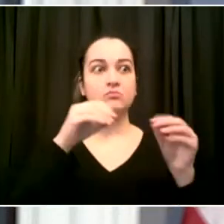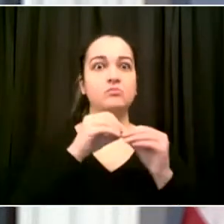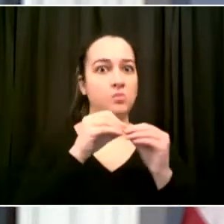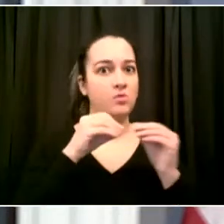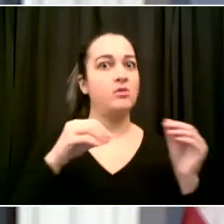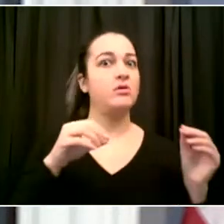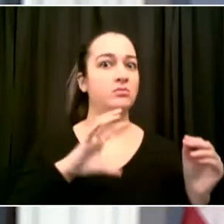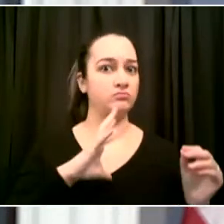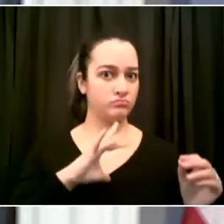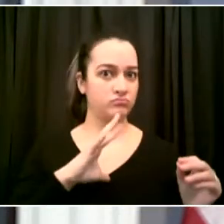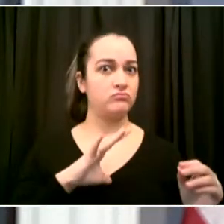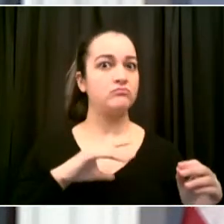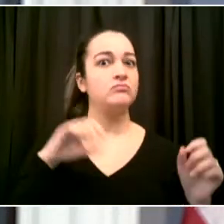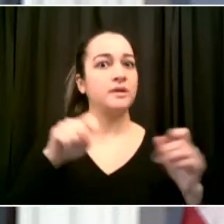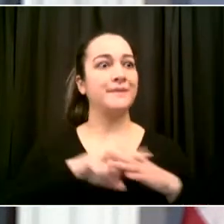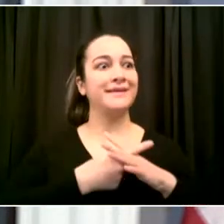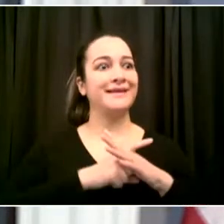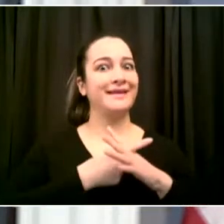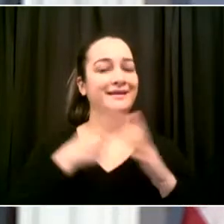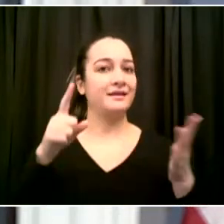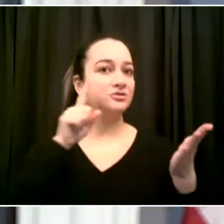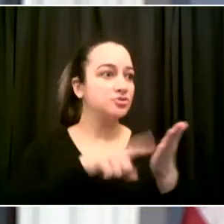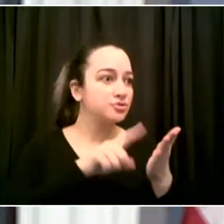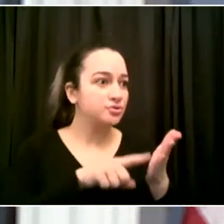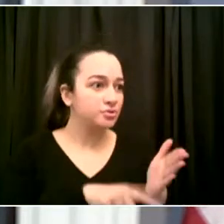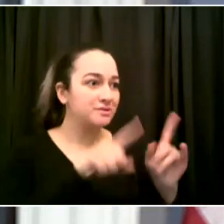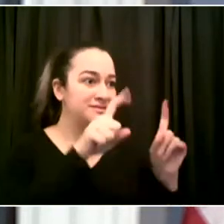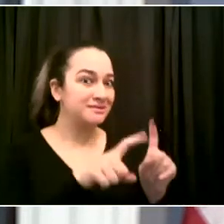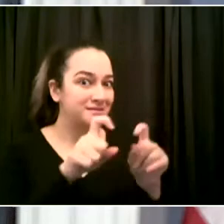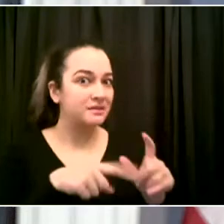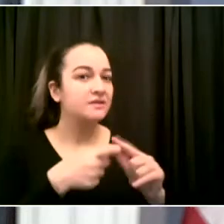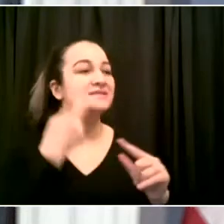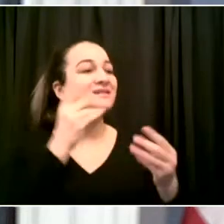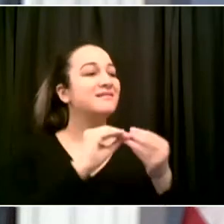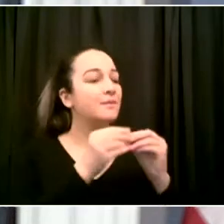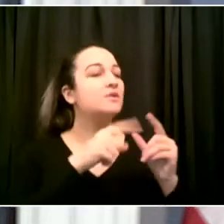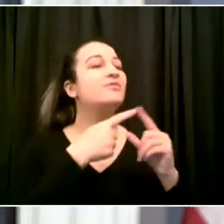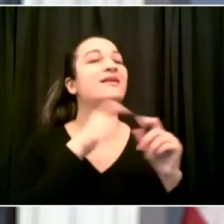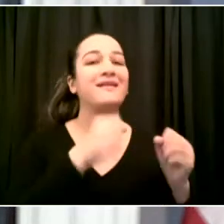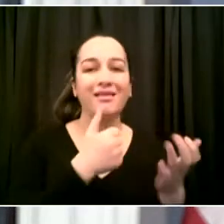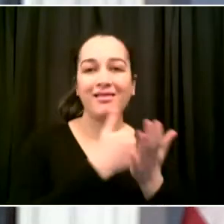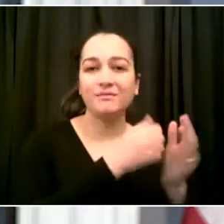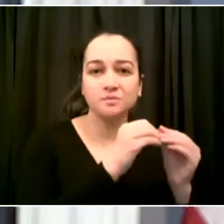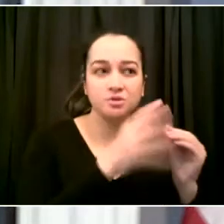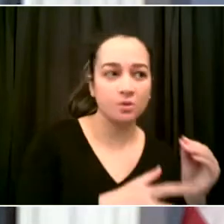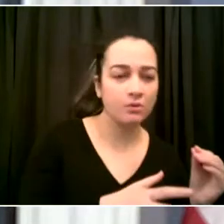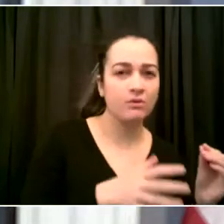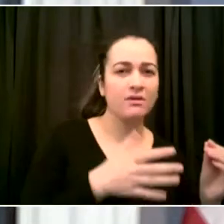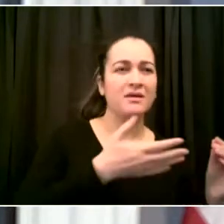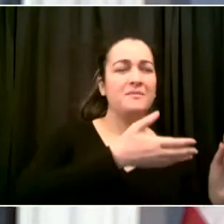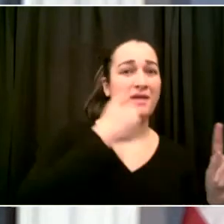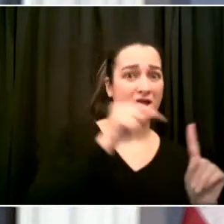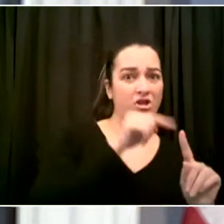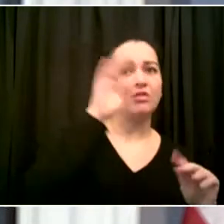AS AN EDUCATOR THERE IS NNO QUESTION. WE KNOW THE CHILDREN HAVE FALLEN BEHIND.